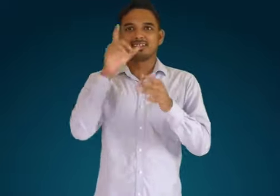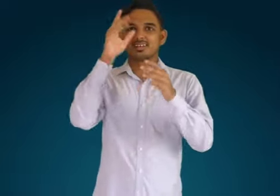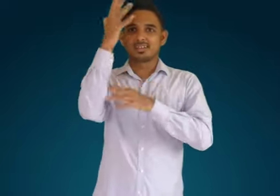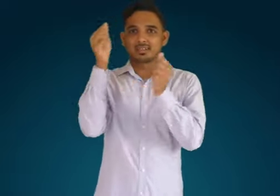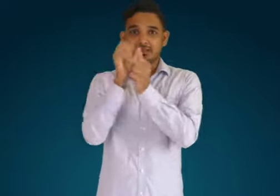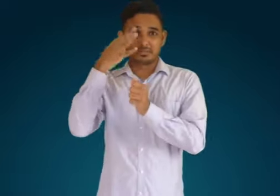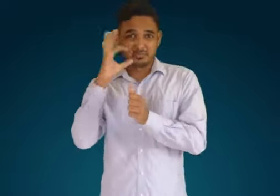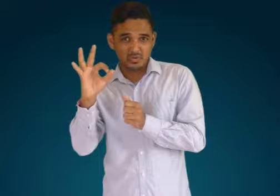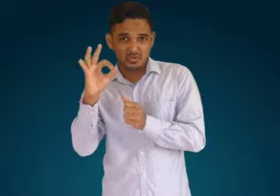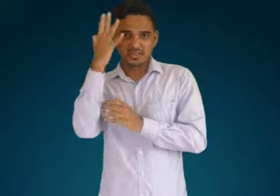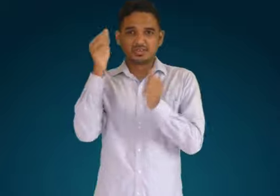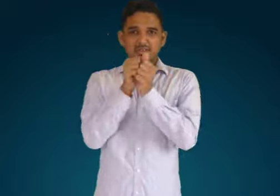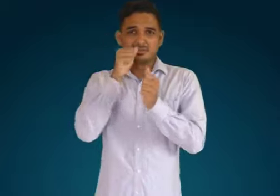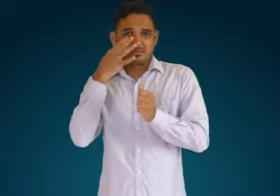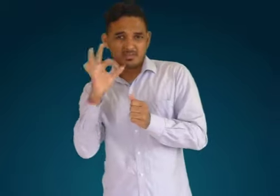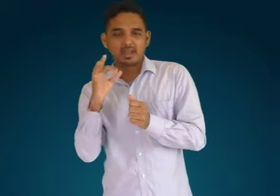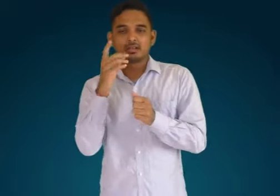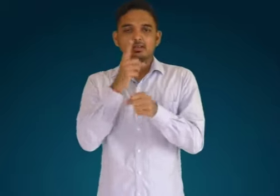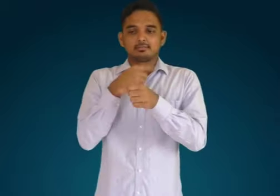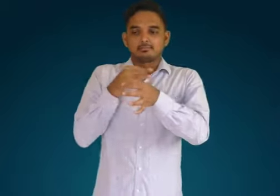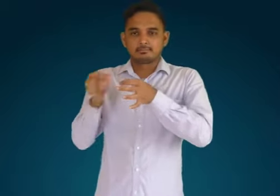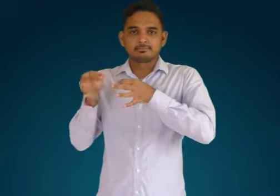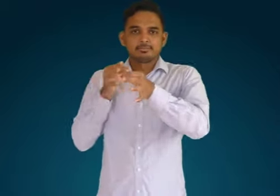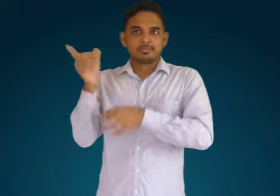but drawing and regularly seeing these terms again and again